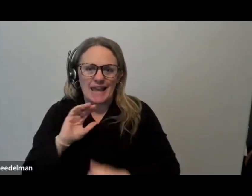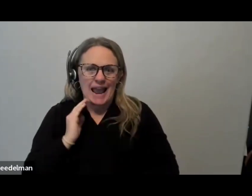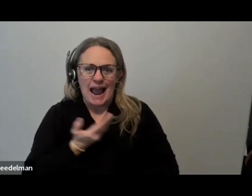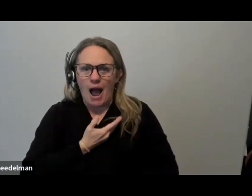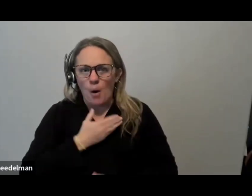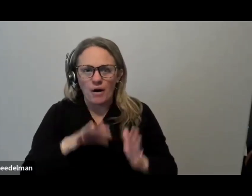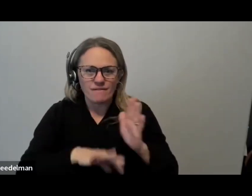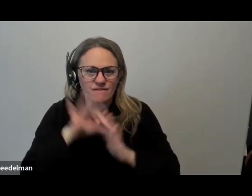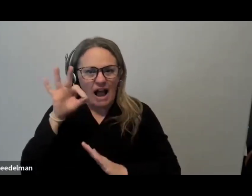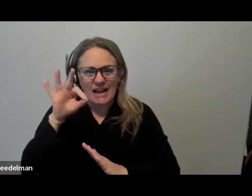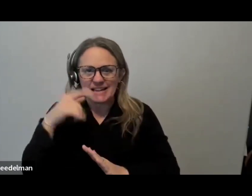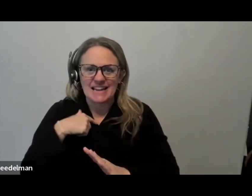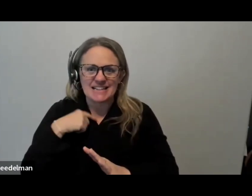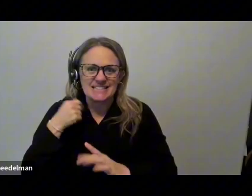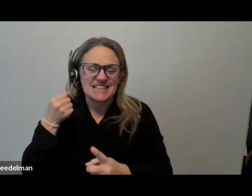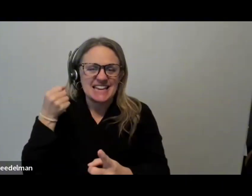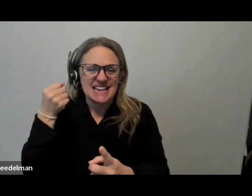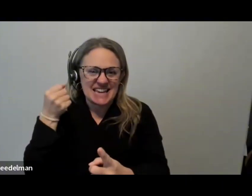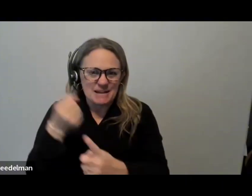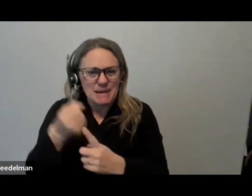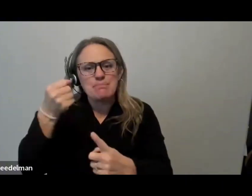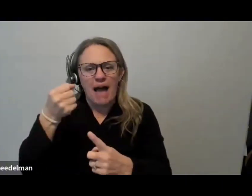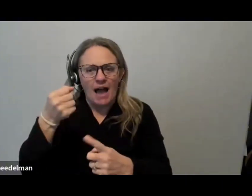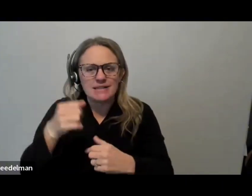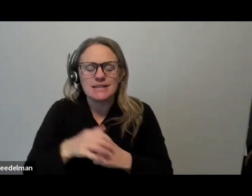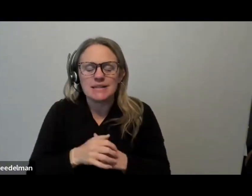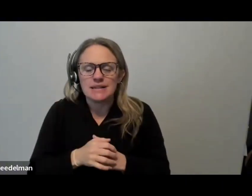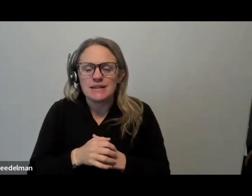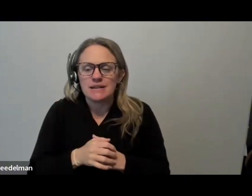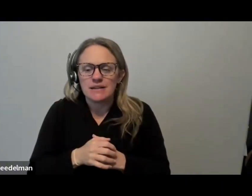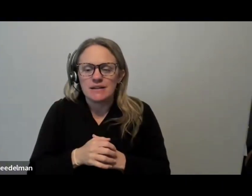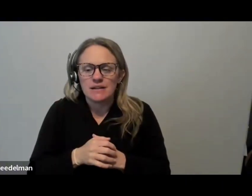And I think that one of the key ways that I think using